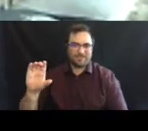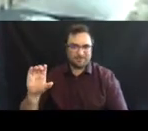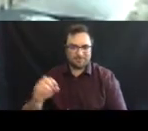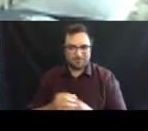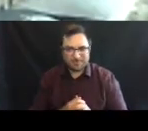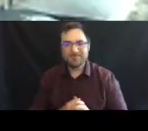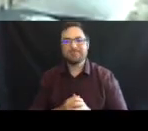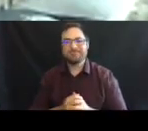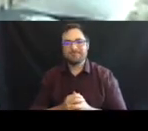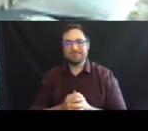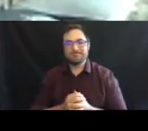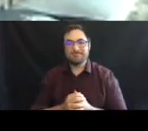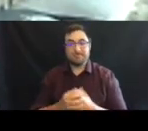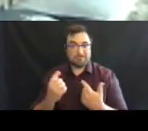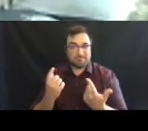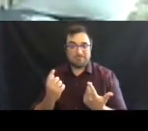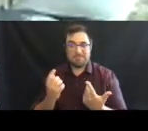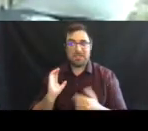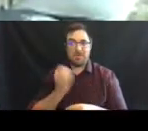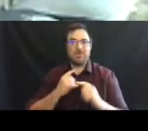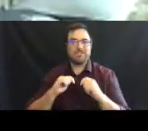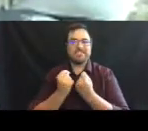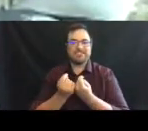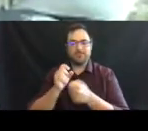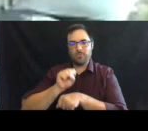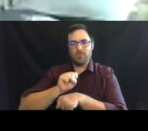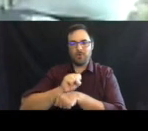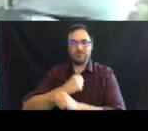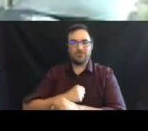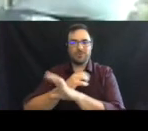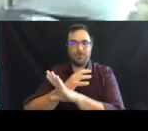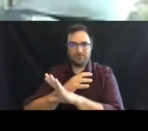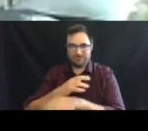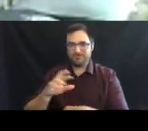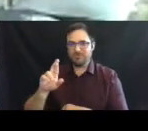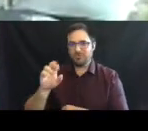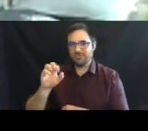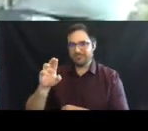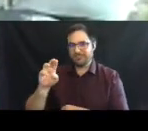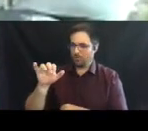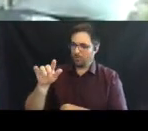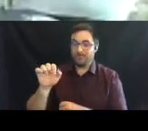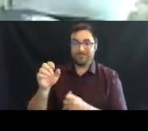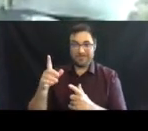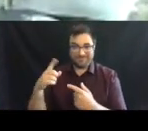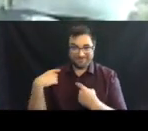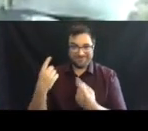and we work as a remote team. With COVID19, that's more true than ever before but we've